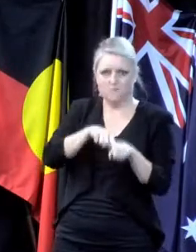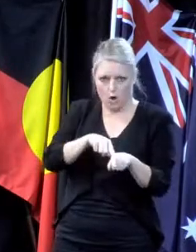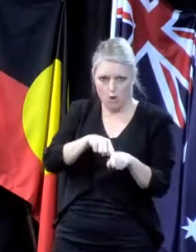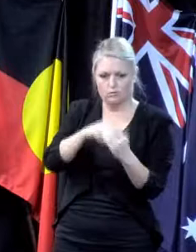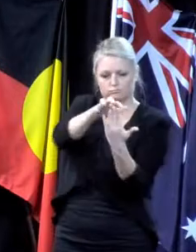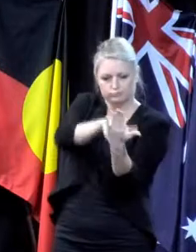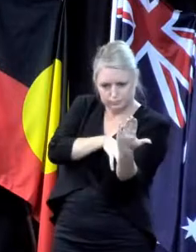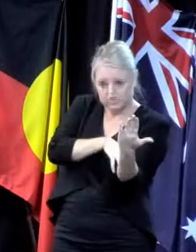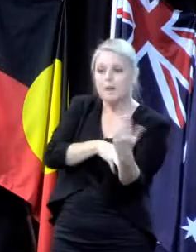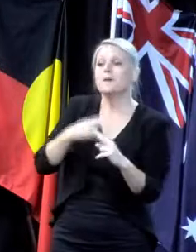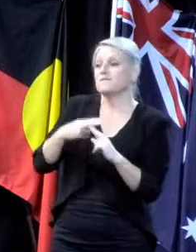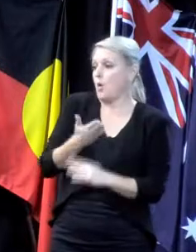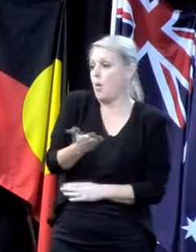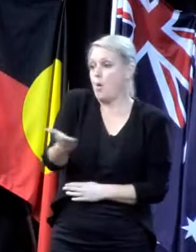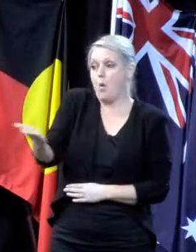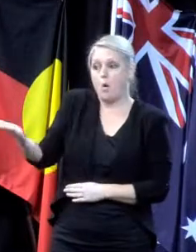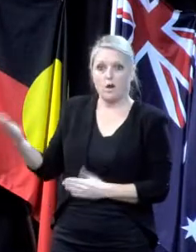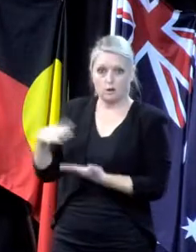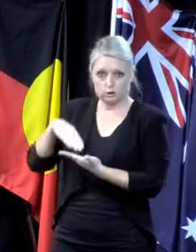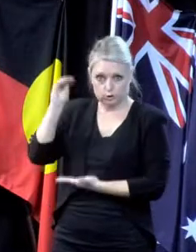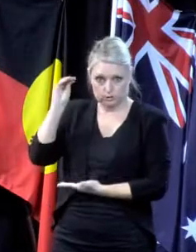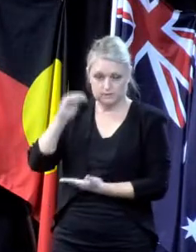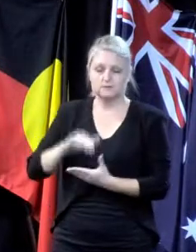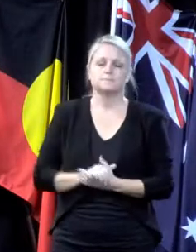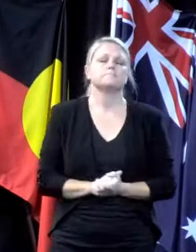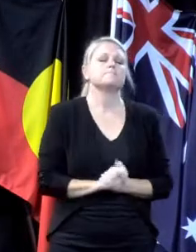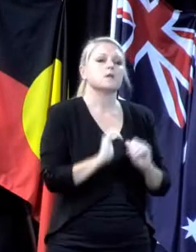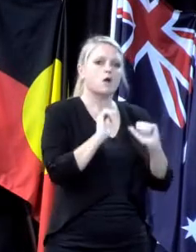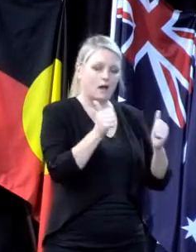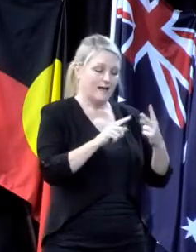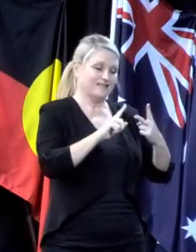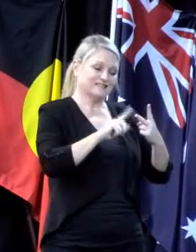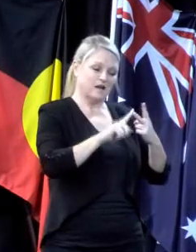OK, what is the ICP, that is, the whole-school approach